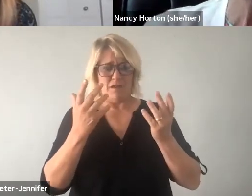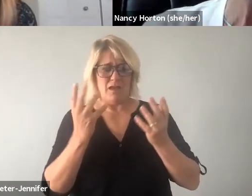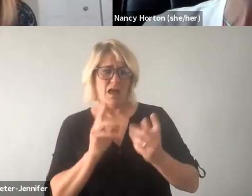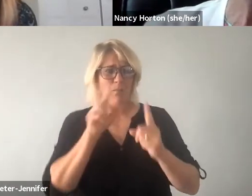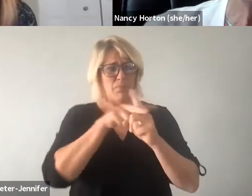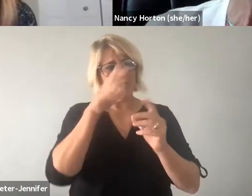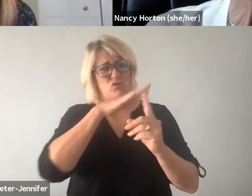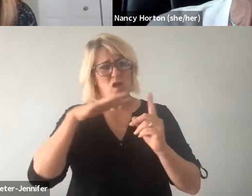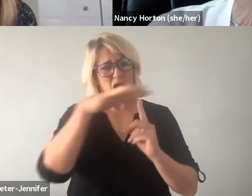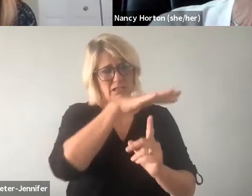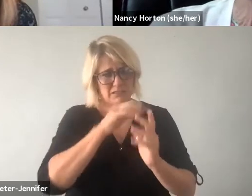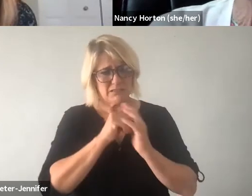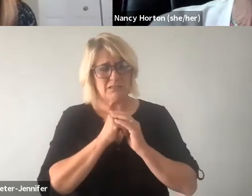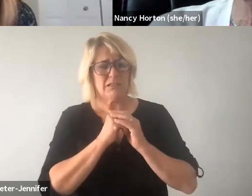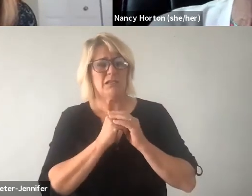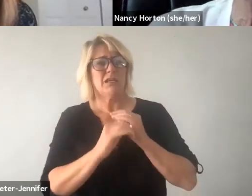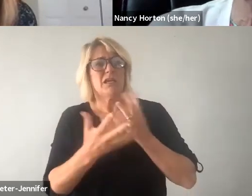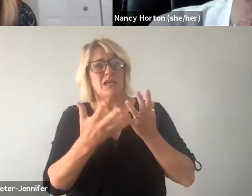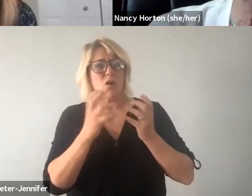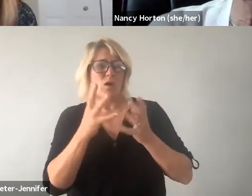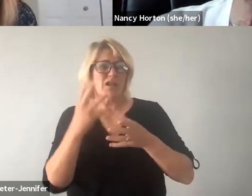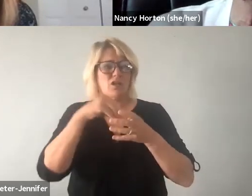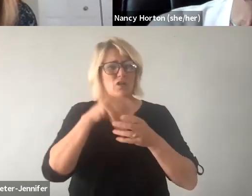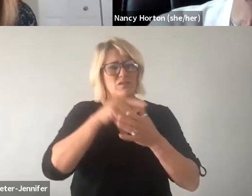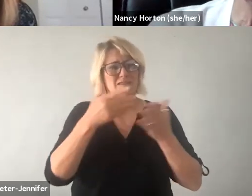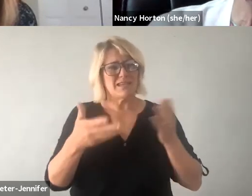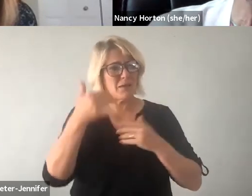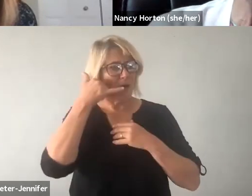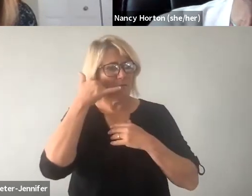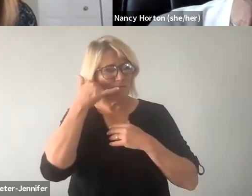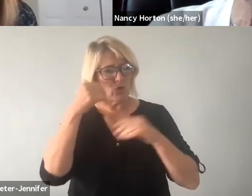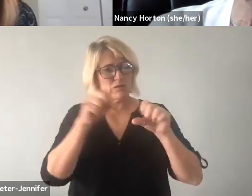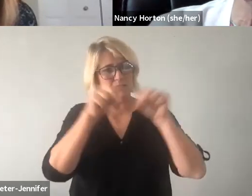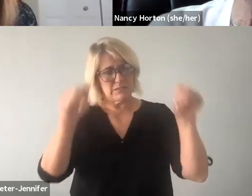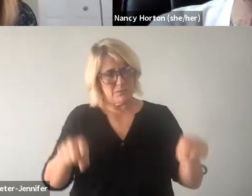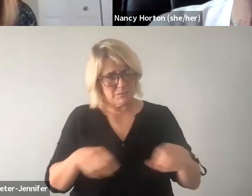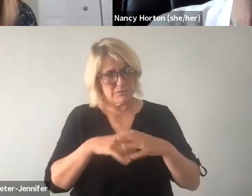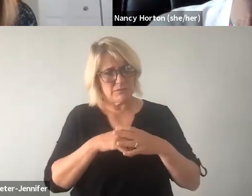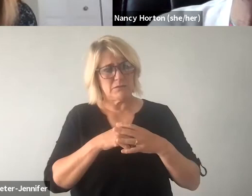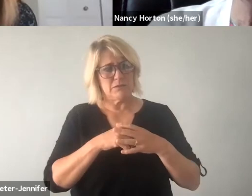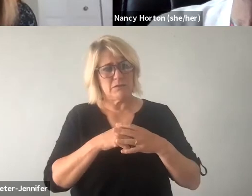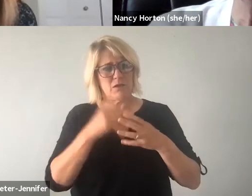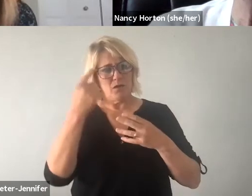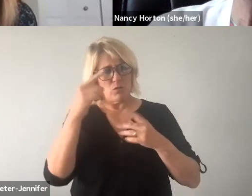medical exchanges, we have all these kinds of things and we need to really put that in context and we kind of